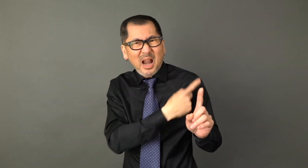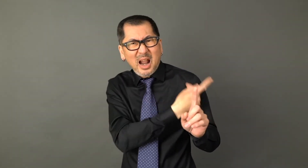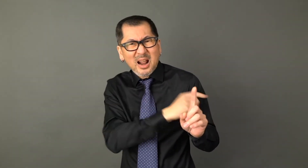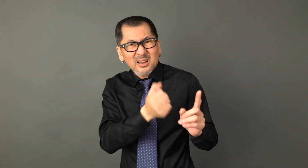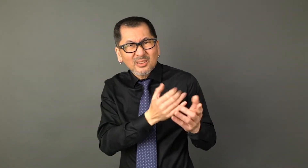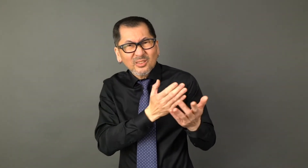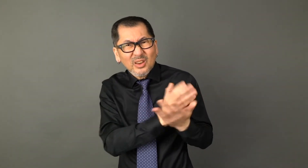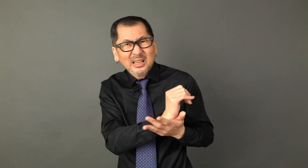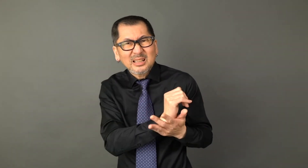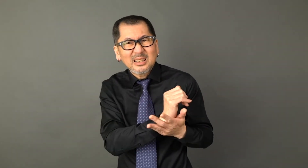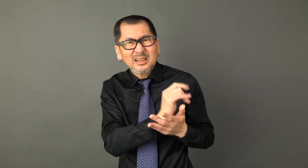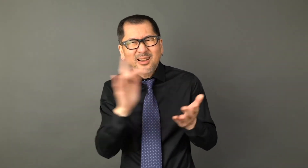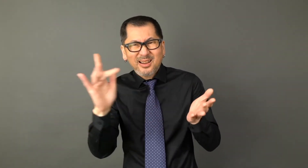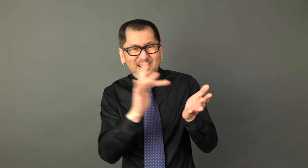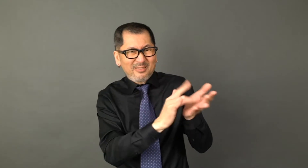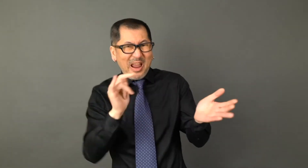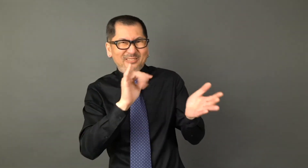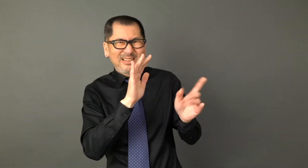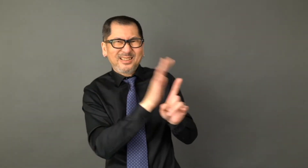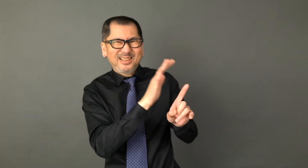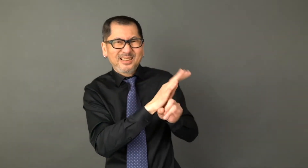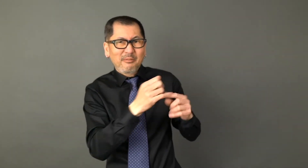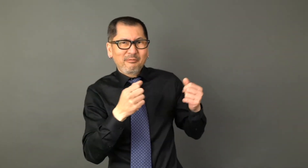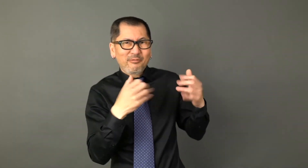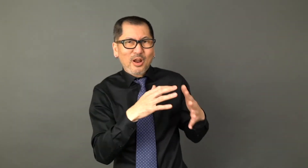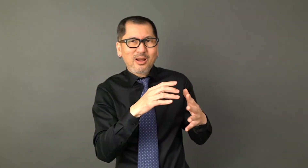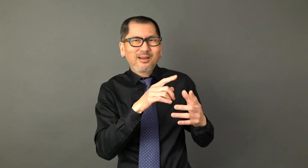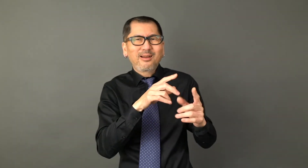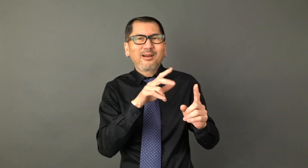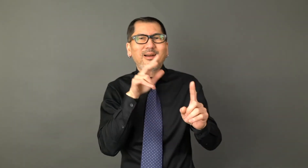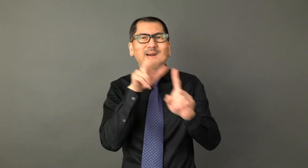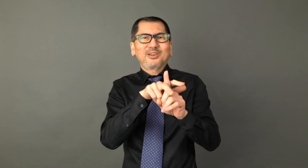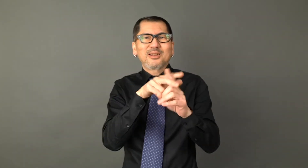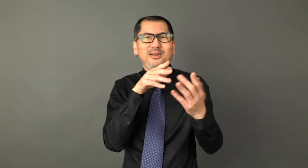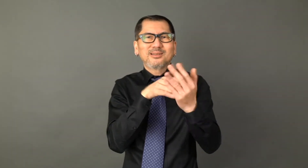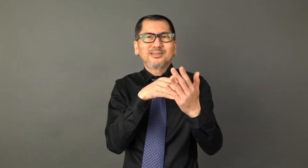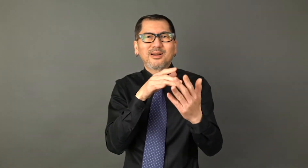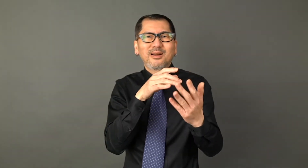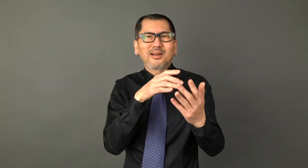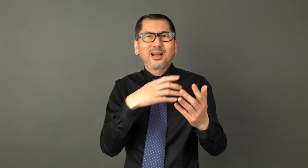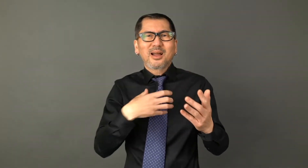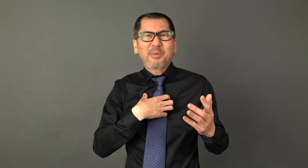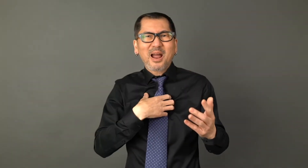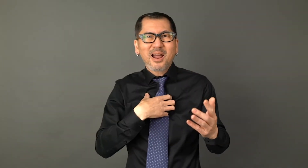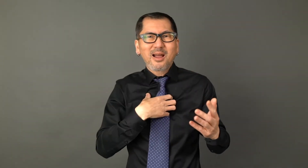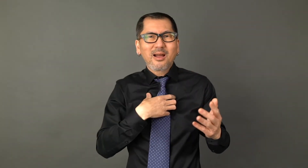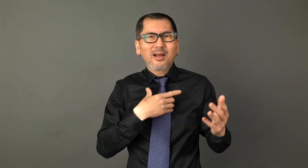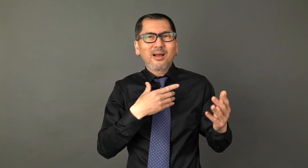took advantage of this deaf Asian patient's fear of filing a complaint.